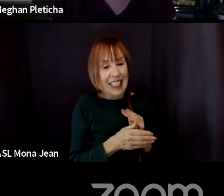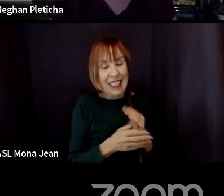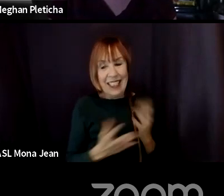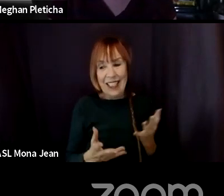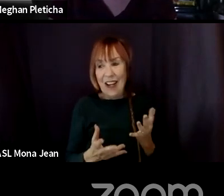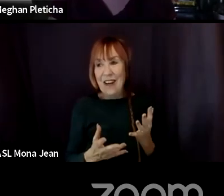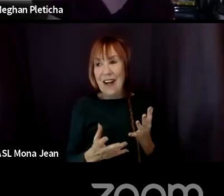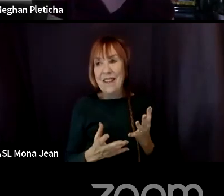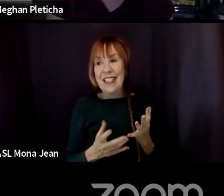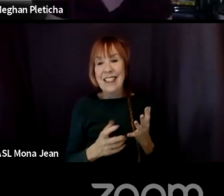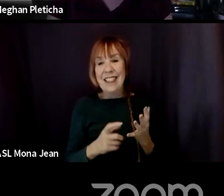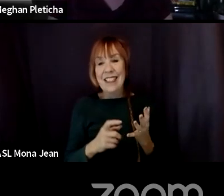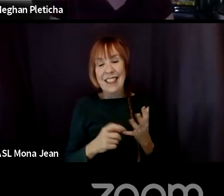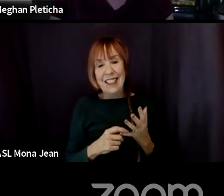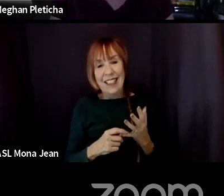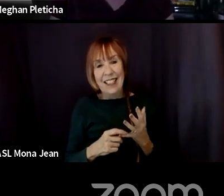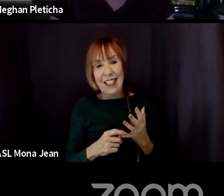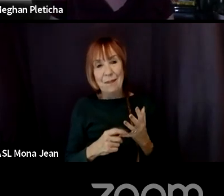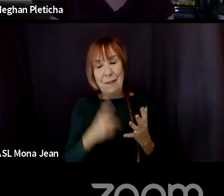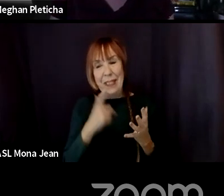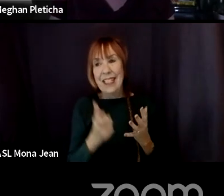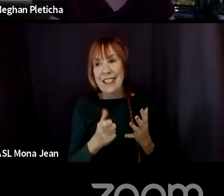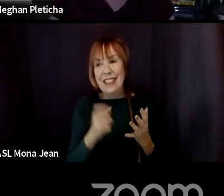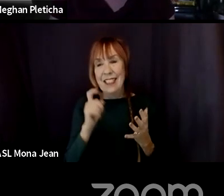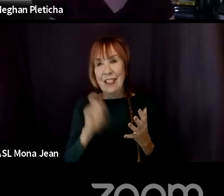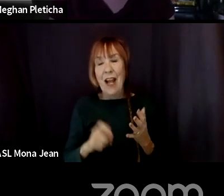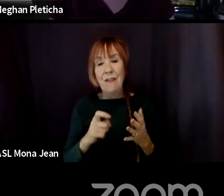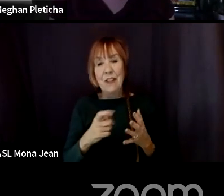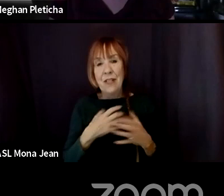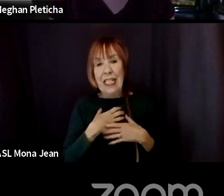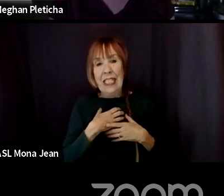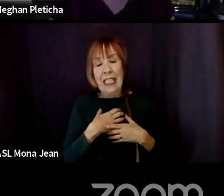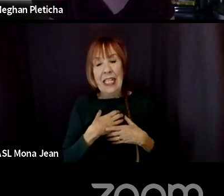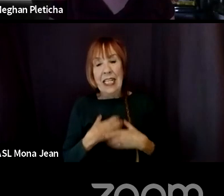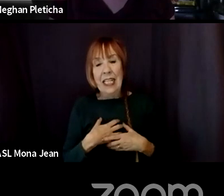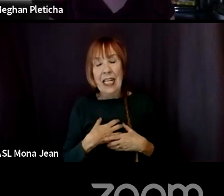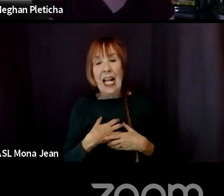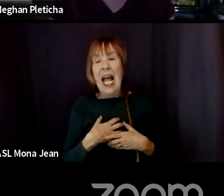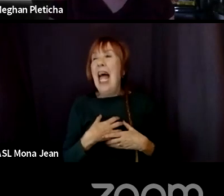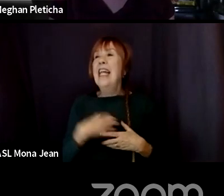Right. But then also, if you're throwing your whole life into just one thing and you're like,